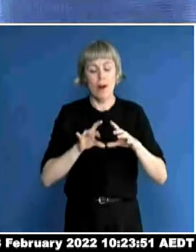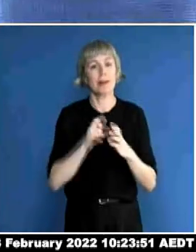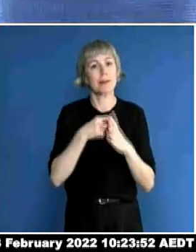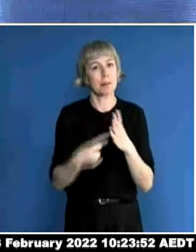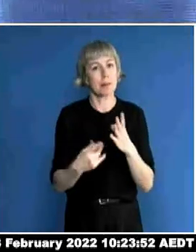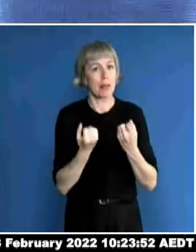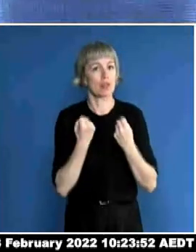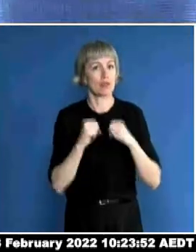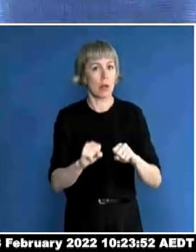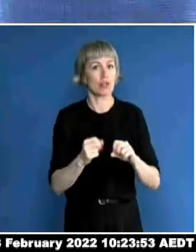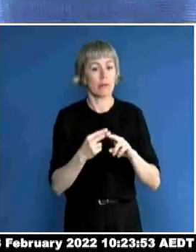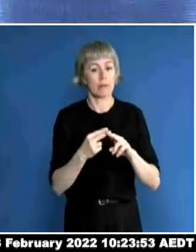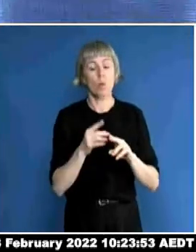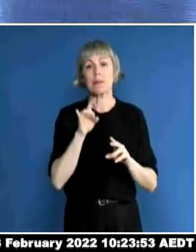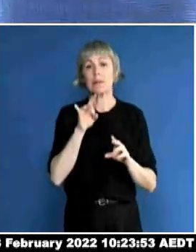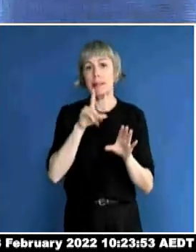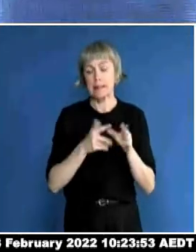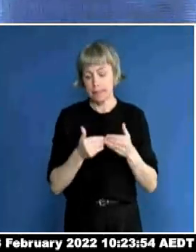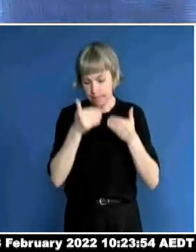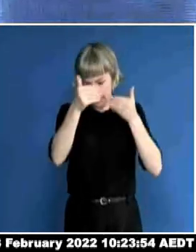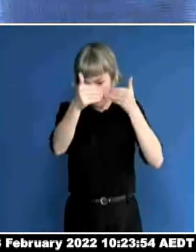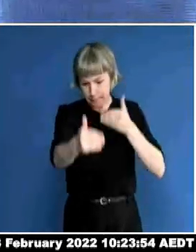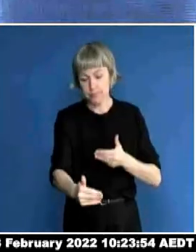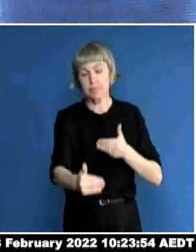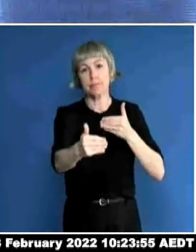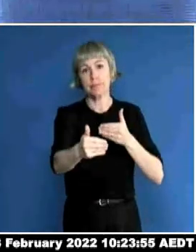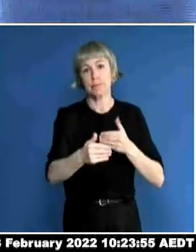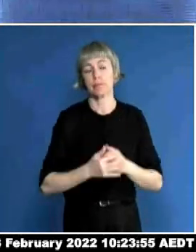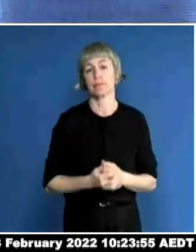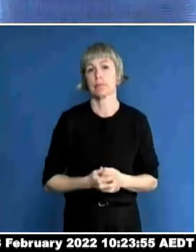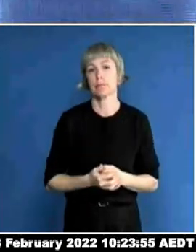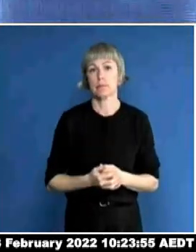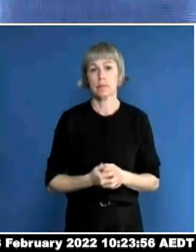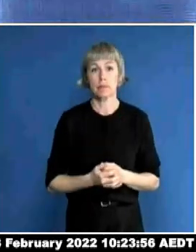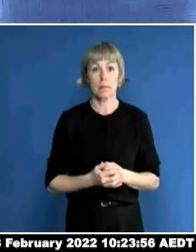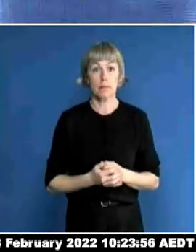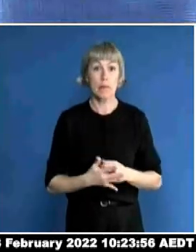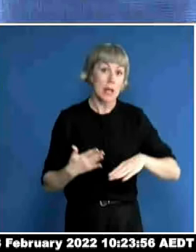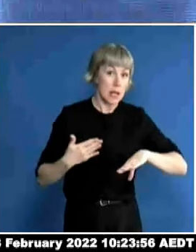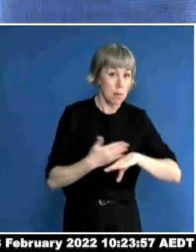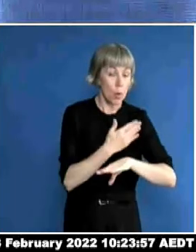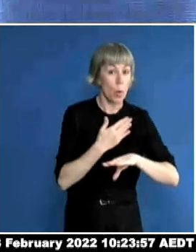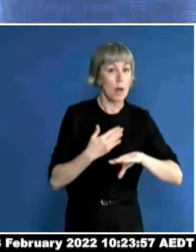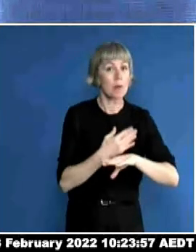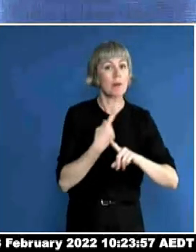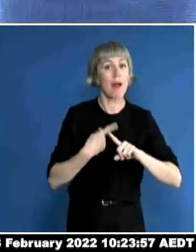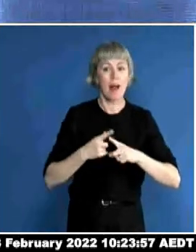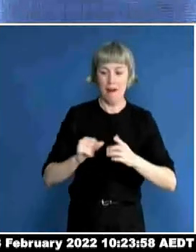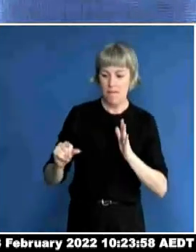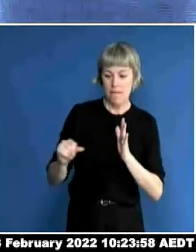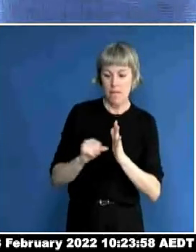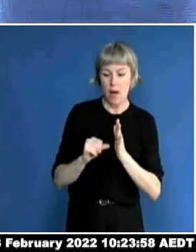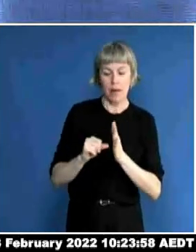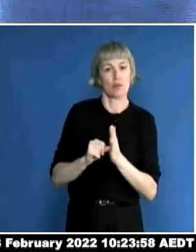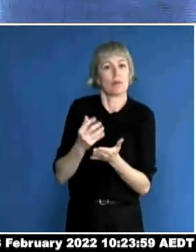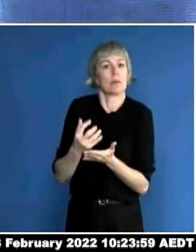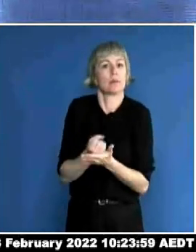Employment and financial security are identified as priority areas. The Strategy notes this: